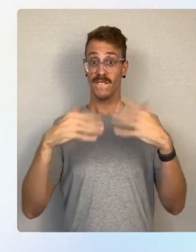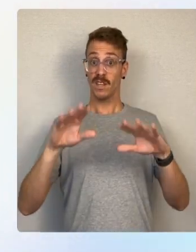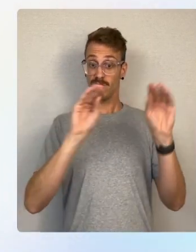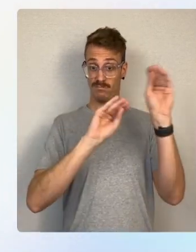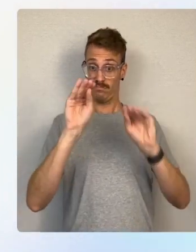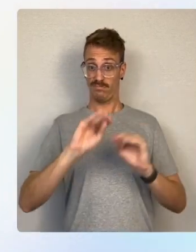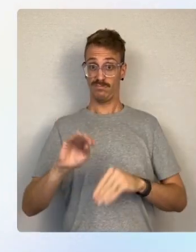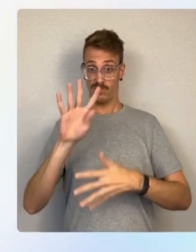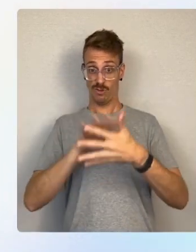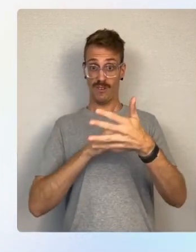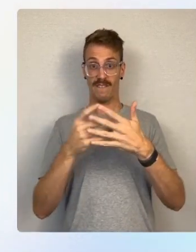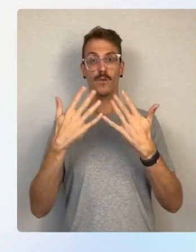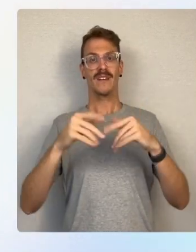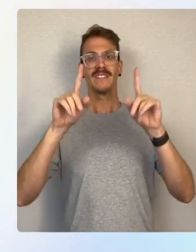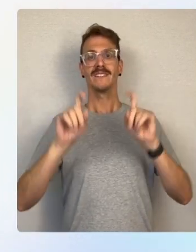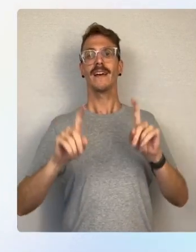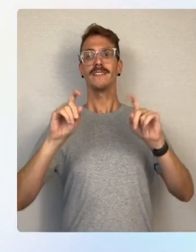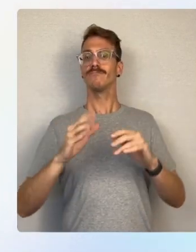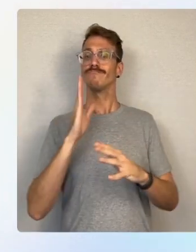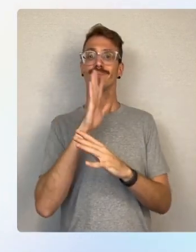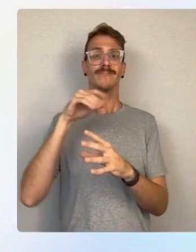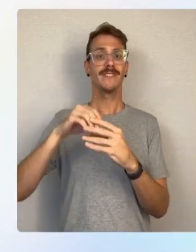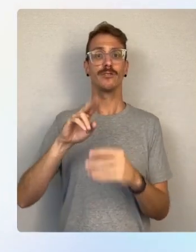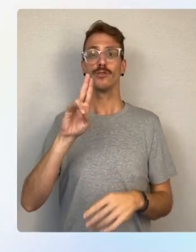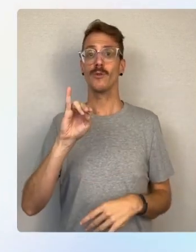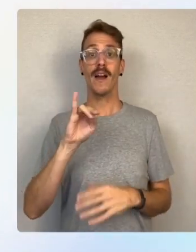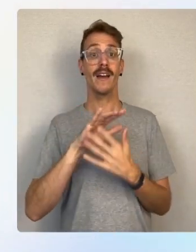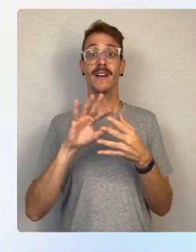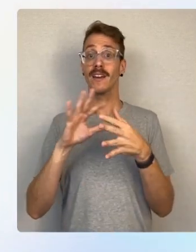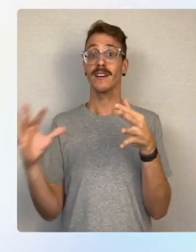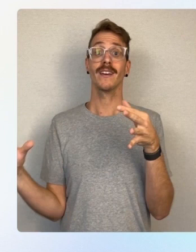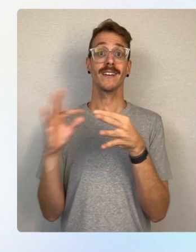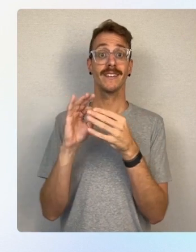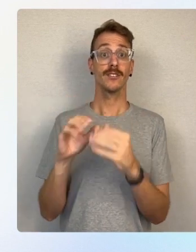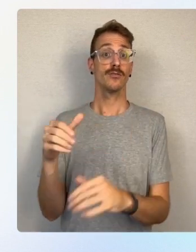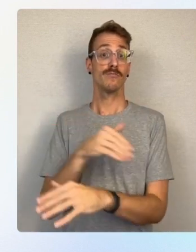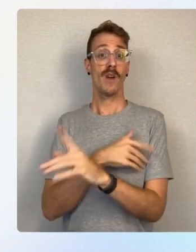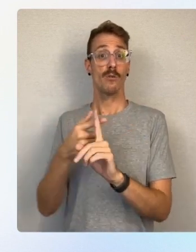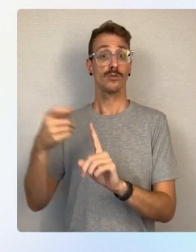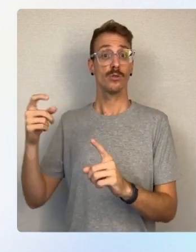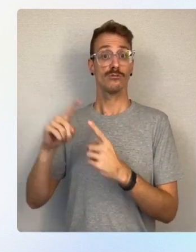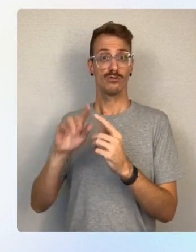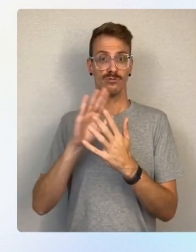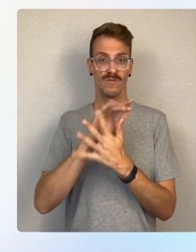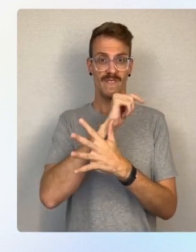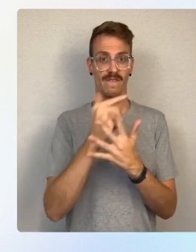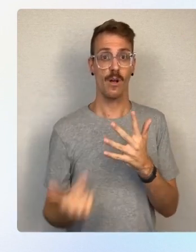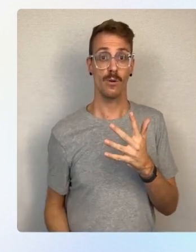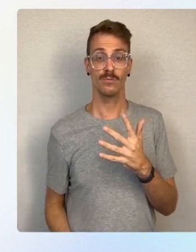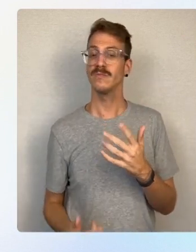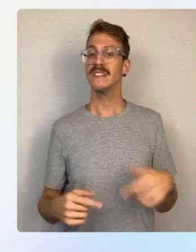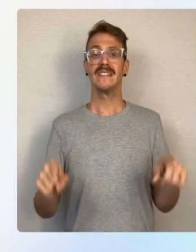Once you're done with composing the graph, you can test it directly from the UI by connecting the power source to the flow,